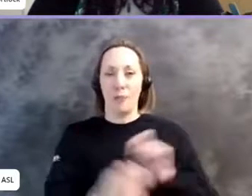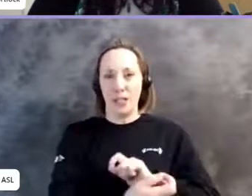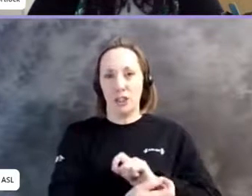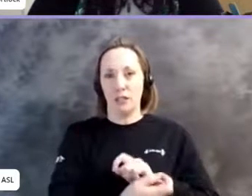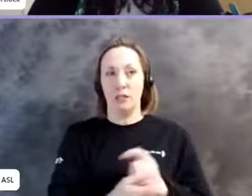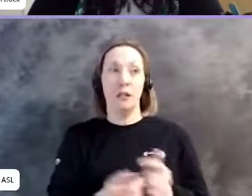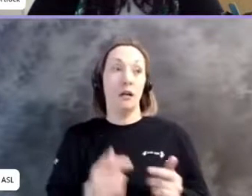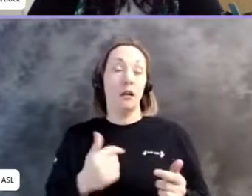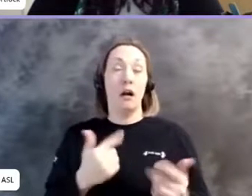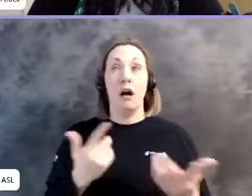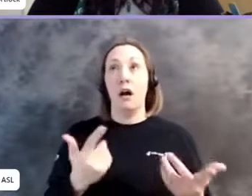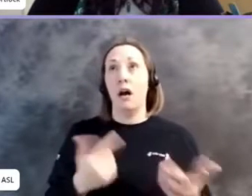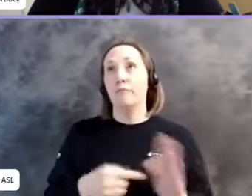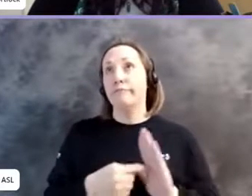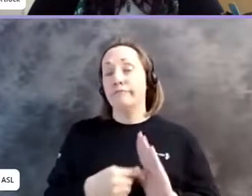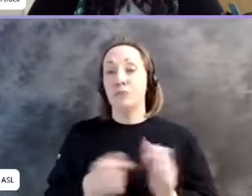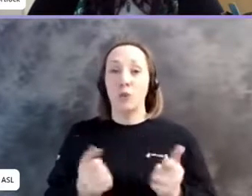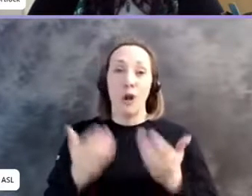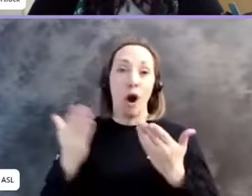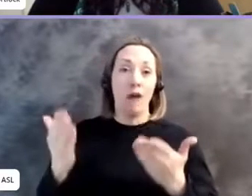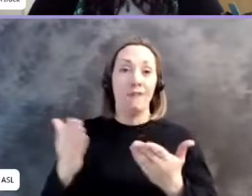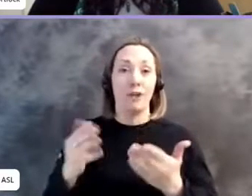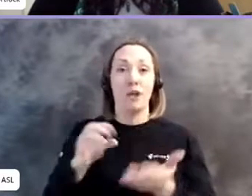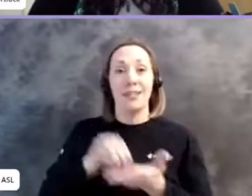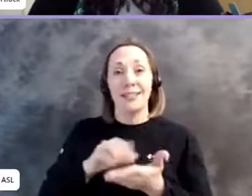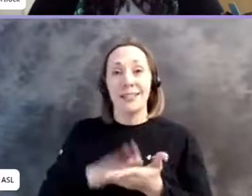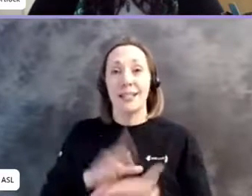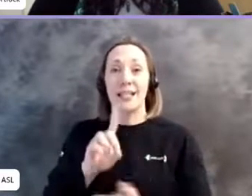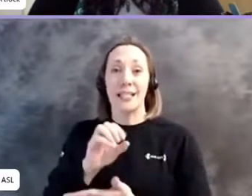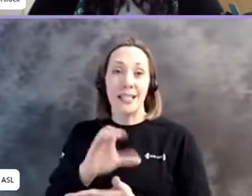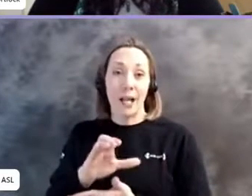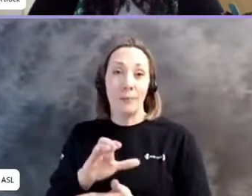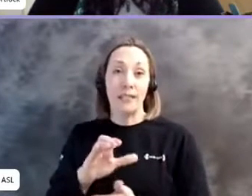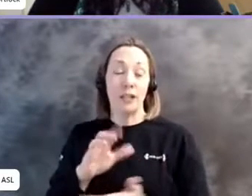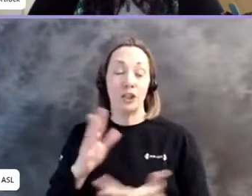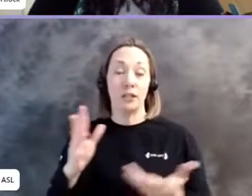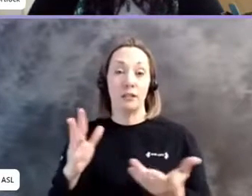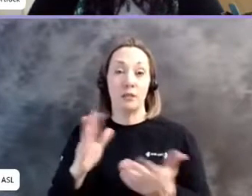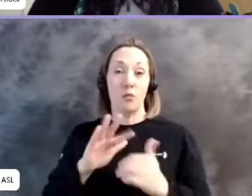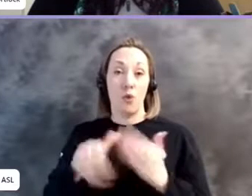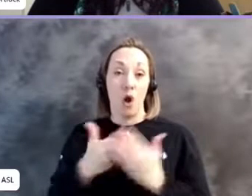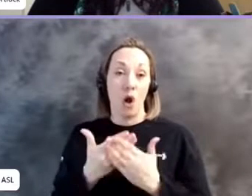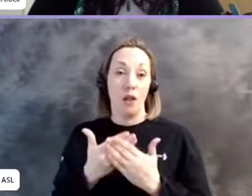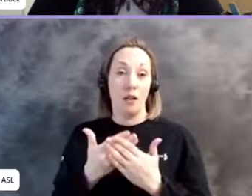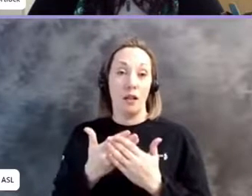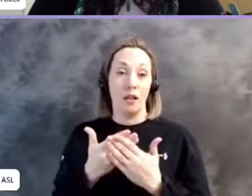looking at. Instead empowering an accessibility team is this digital transformation, how